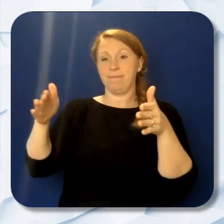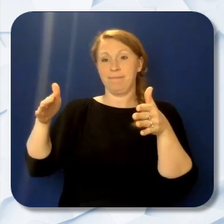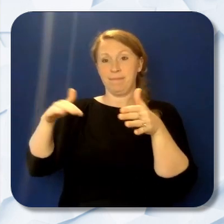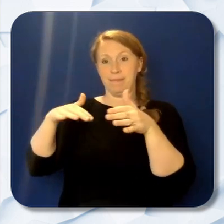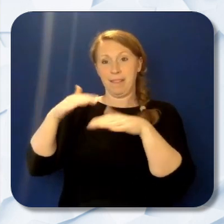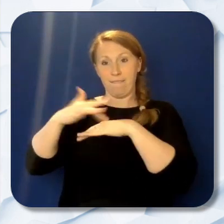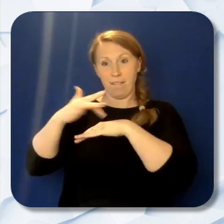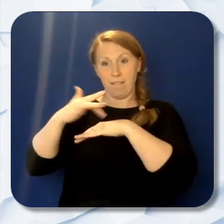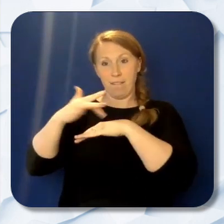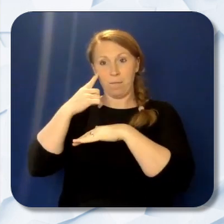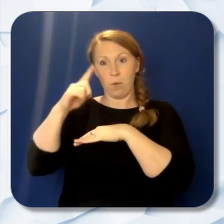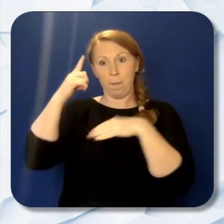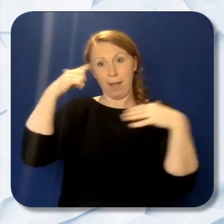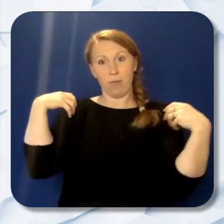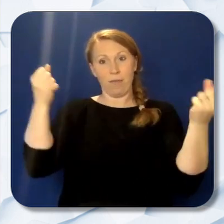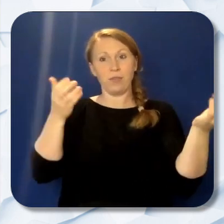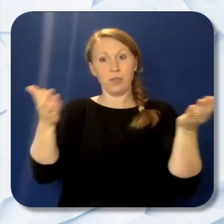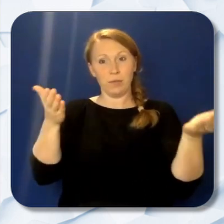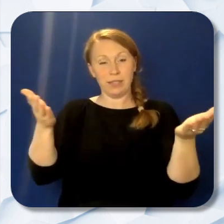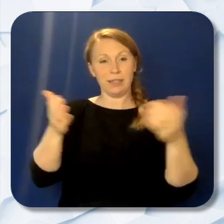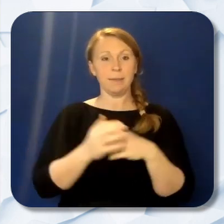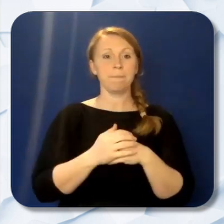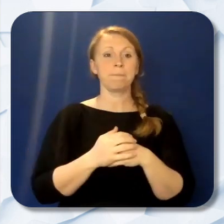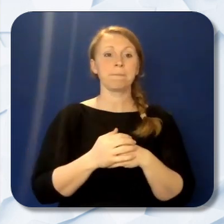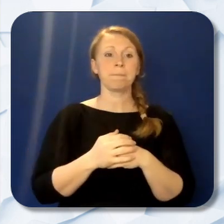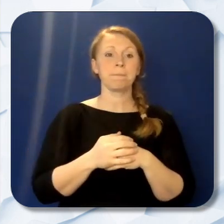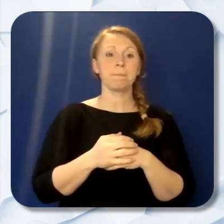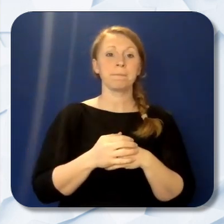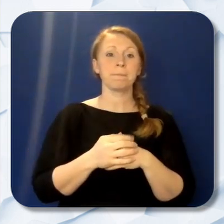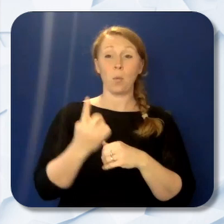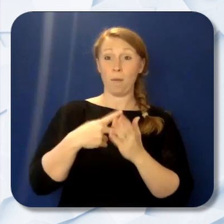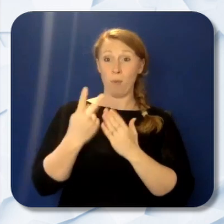mental health services. Um, one program, Cal well supports is the National Alliance on